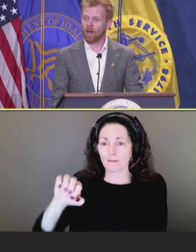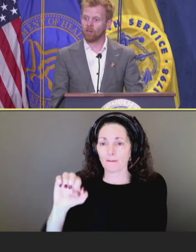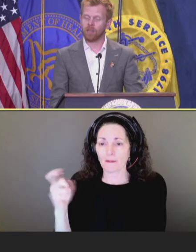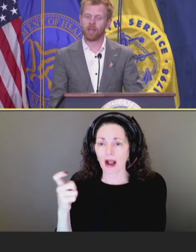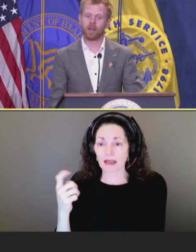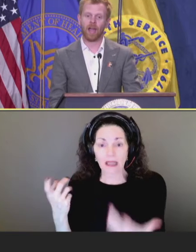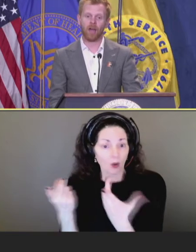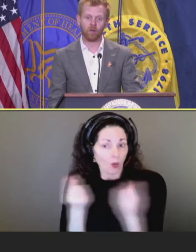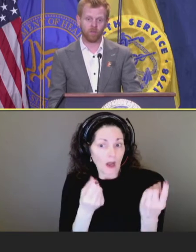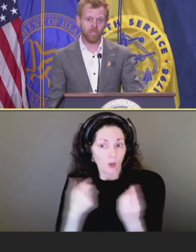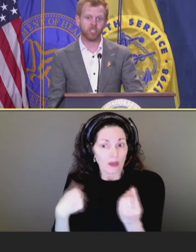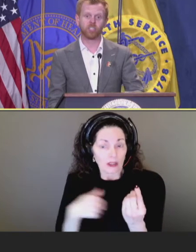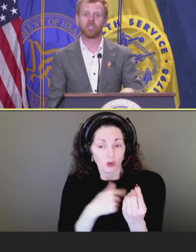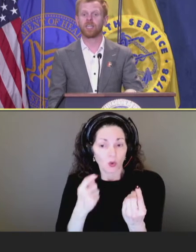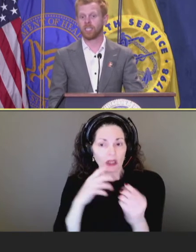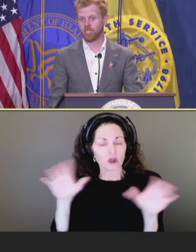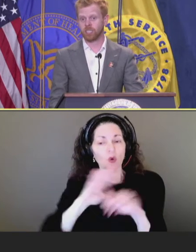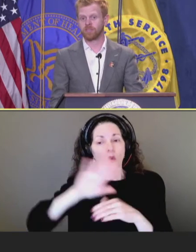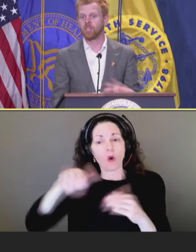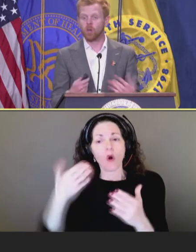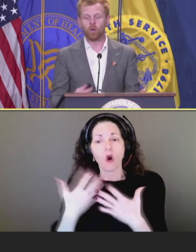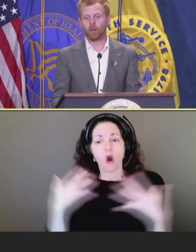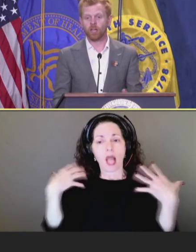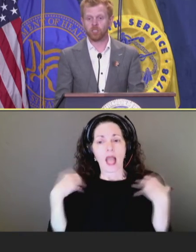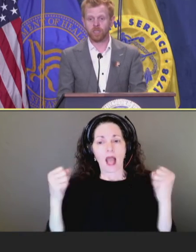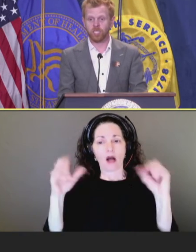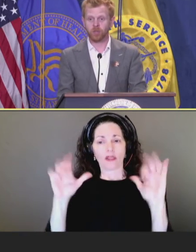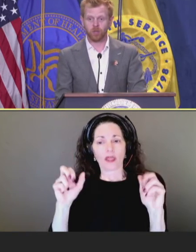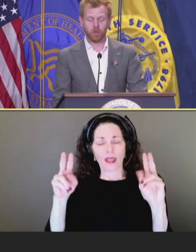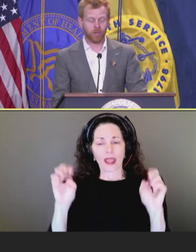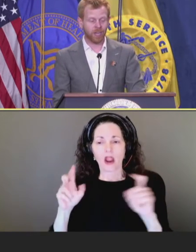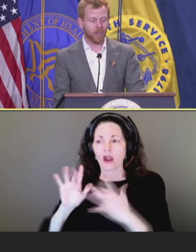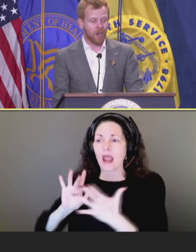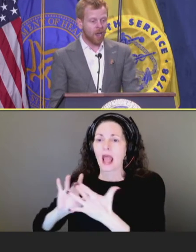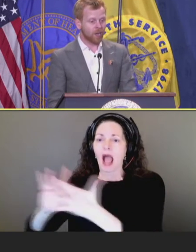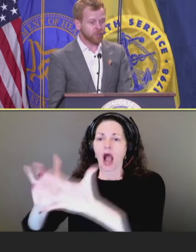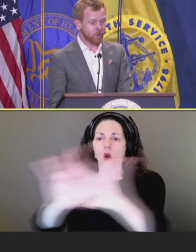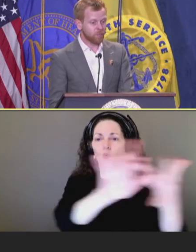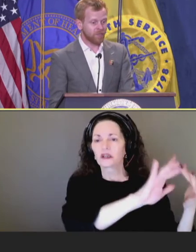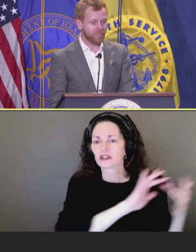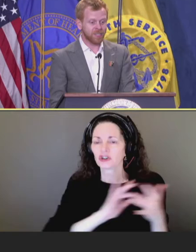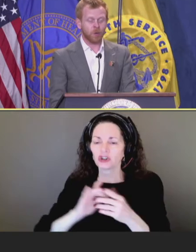healthcare outreach and initiatives with our LGBTQ community. I also want to preface. We